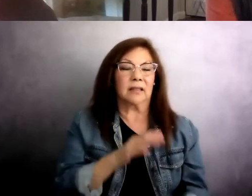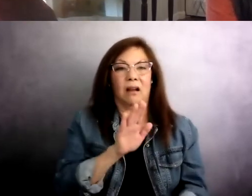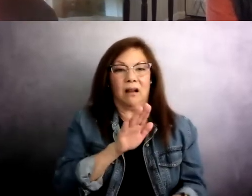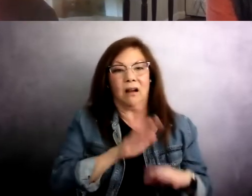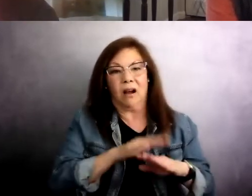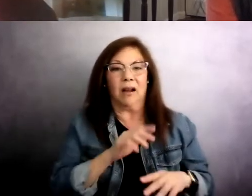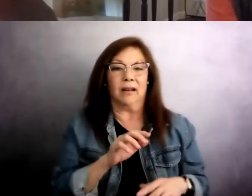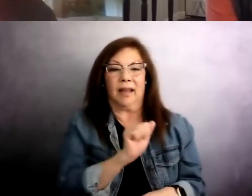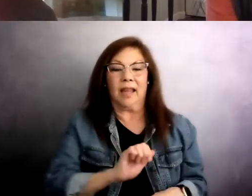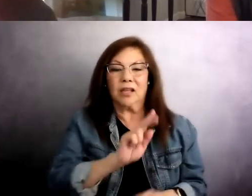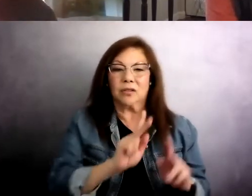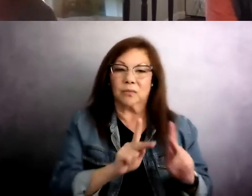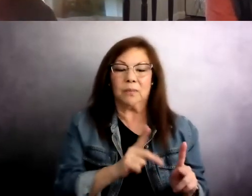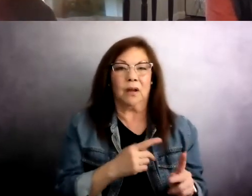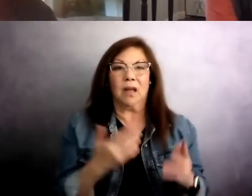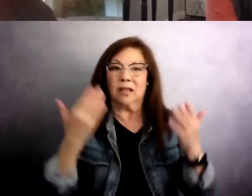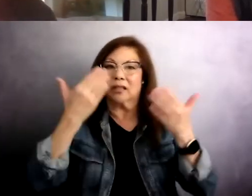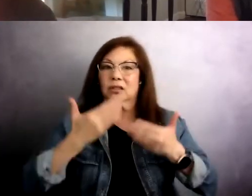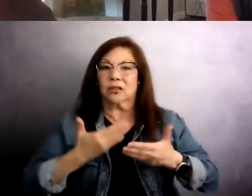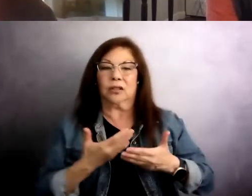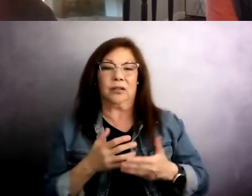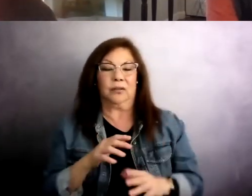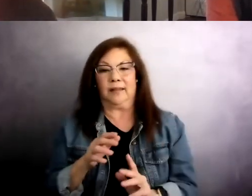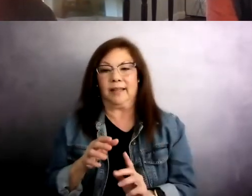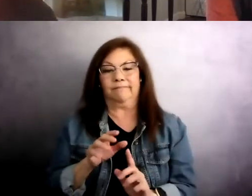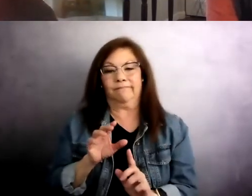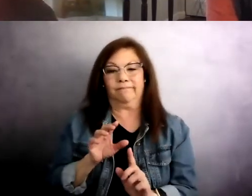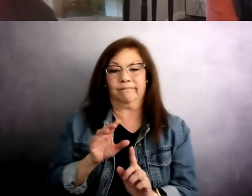shadow biz hangover Jordan, that she is not looking at.